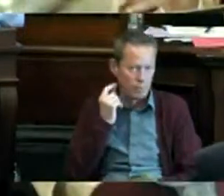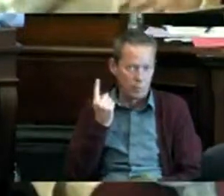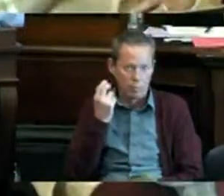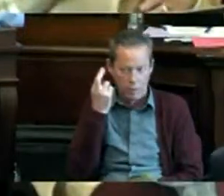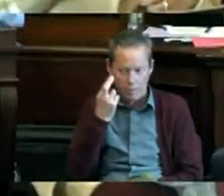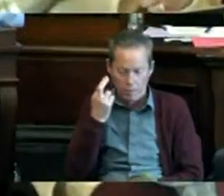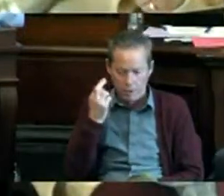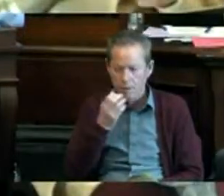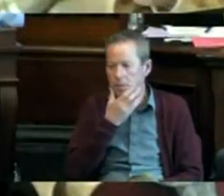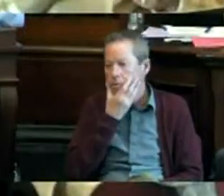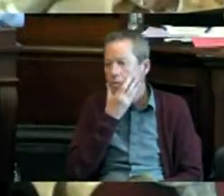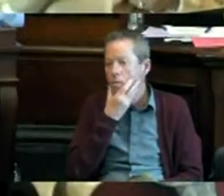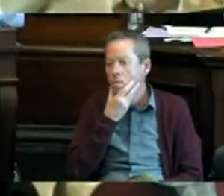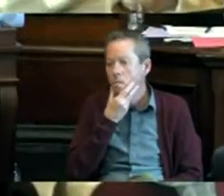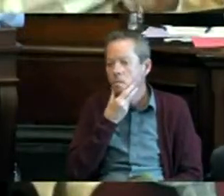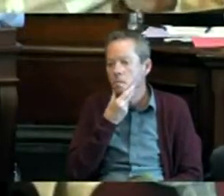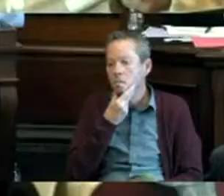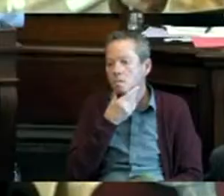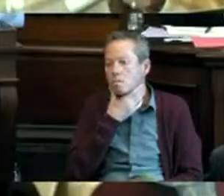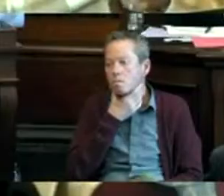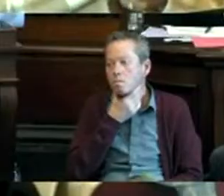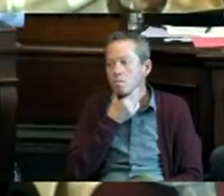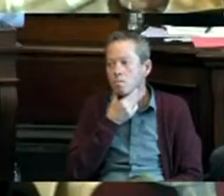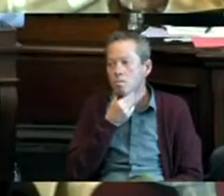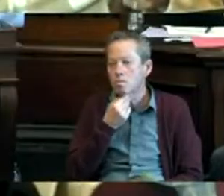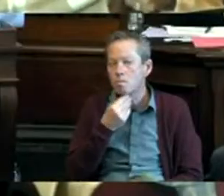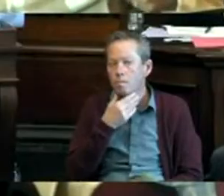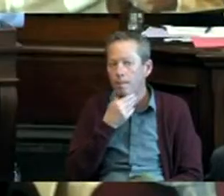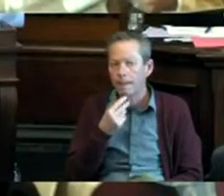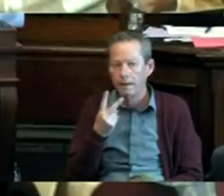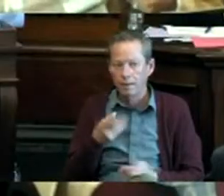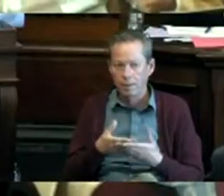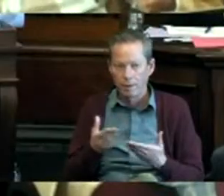they've had a lot of change